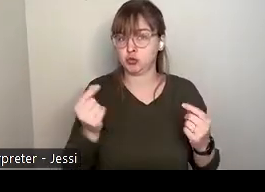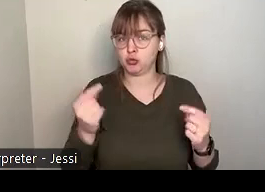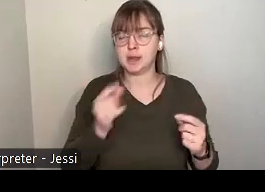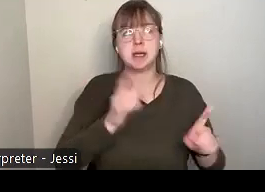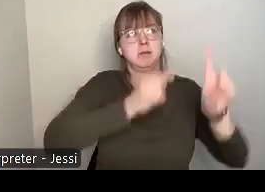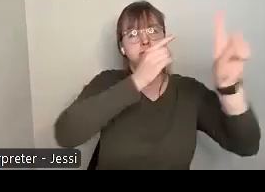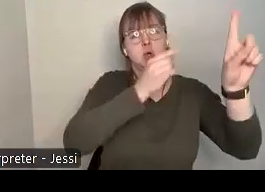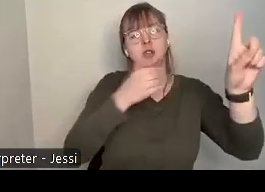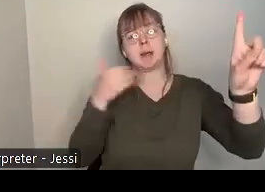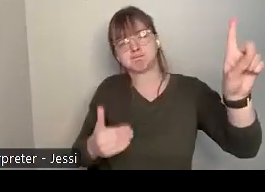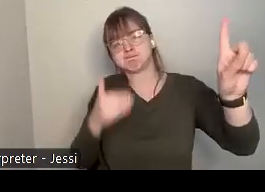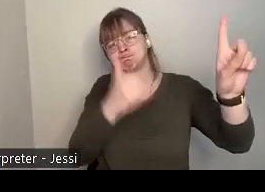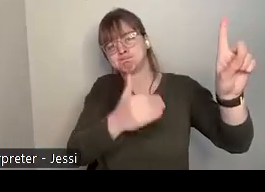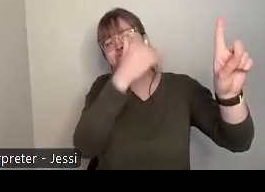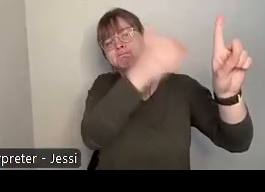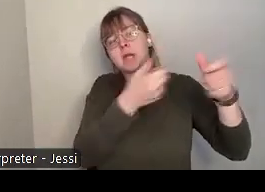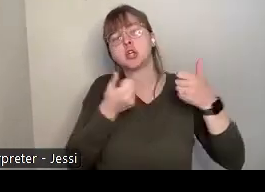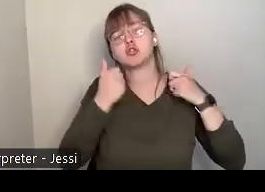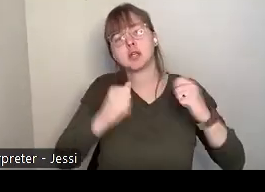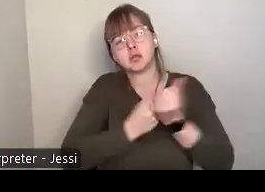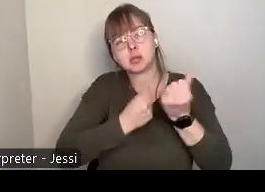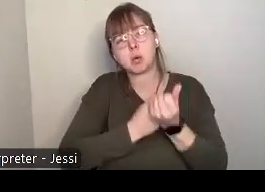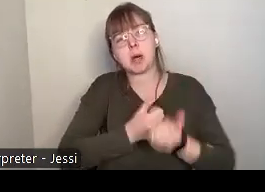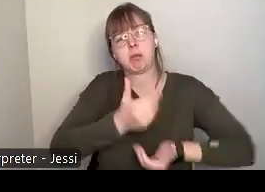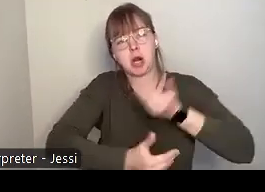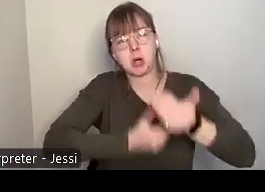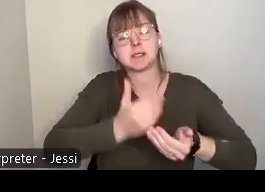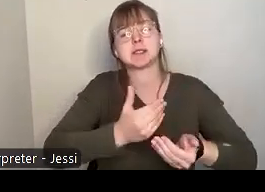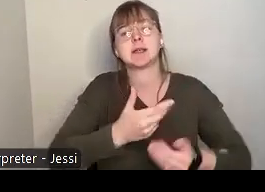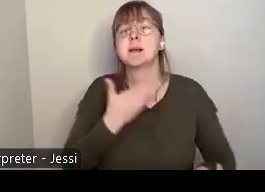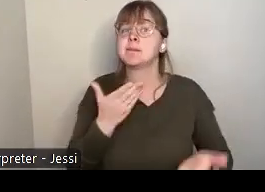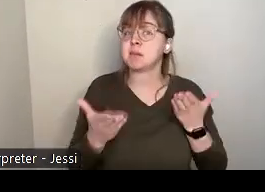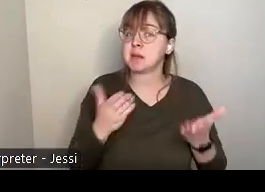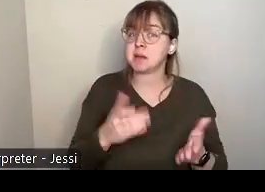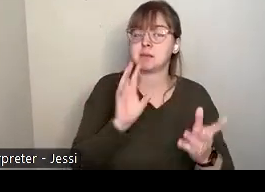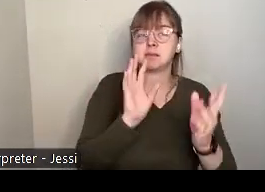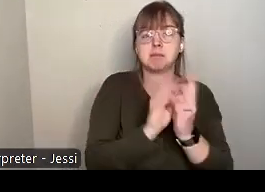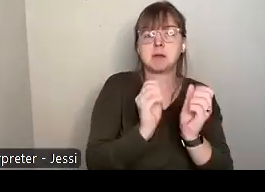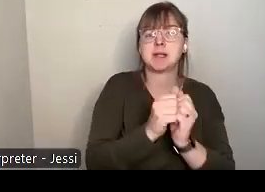Consultants meet with the teachers which could include discussing behavioral strategies in our